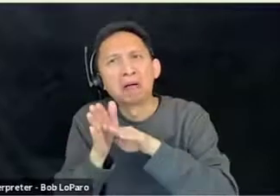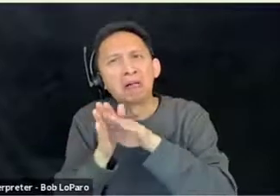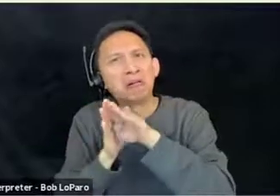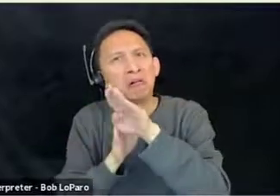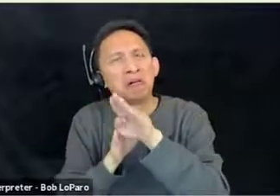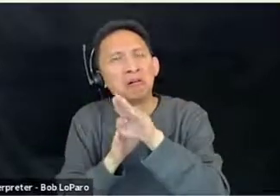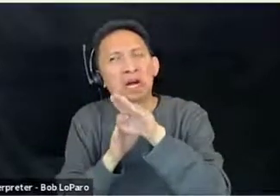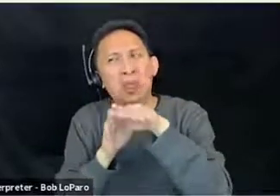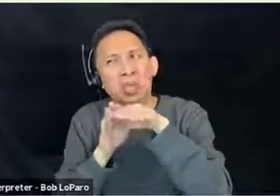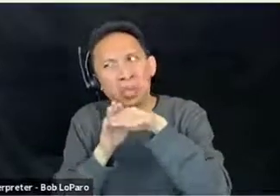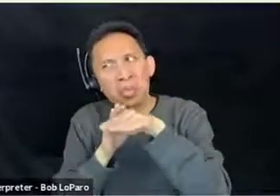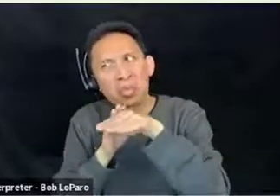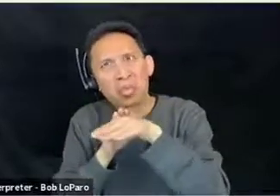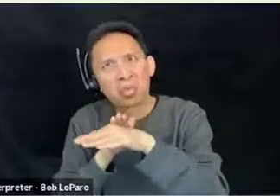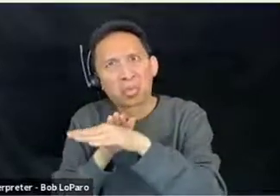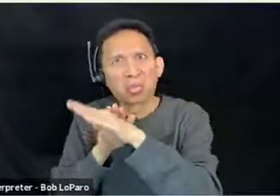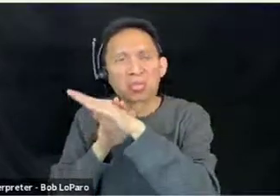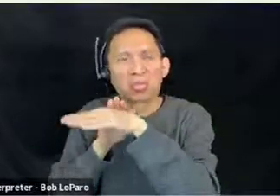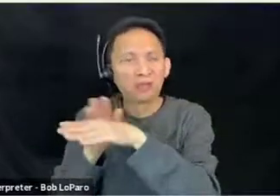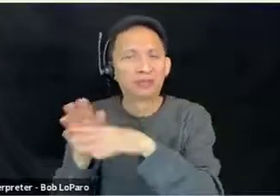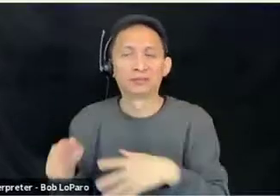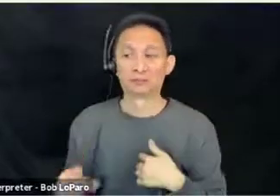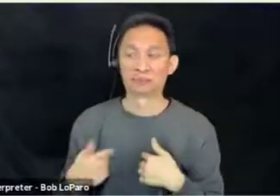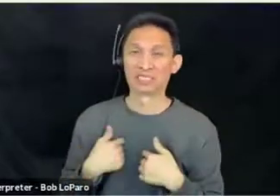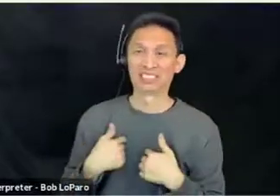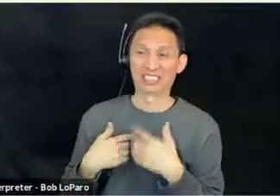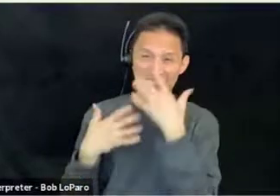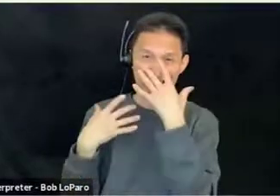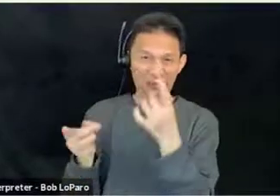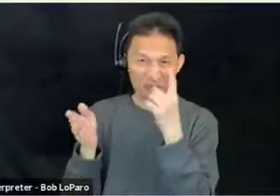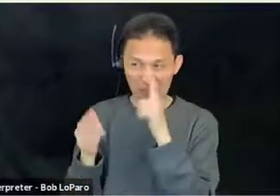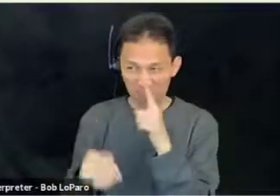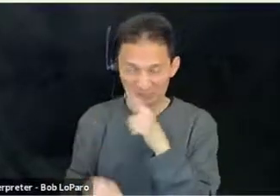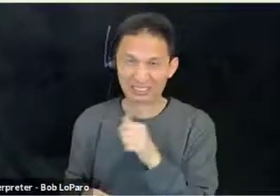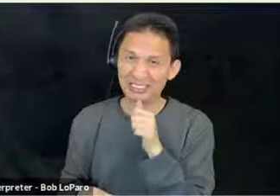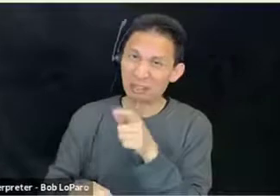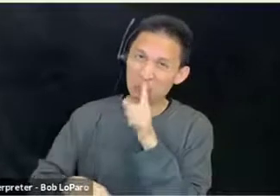I never thought I'd be interested in mice, and now I love mice